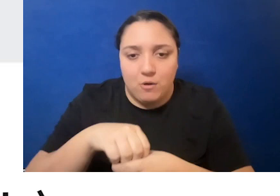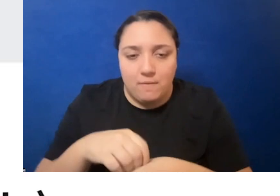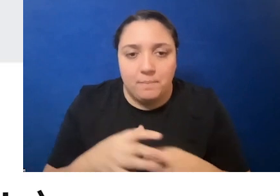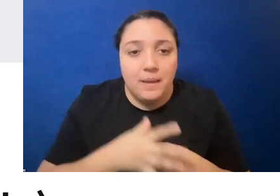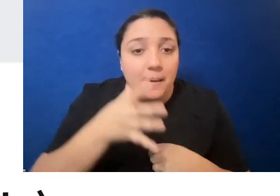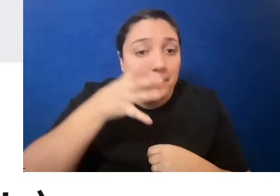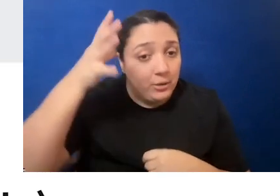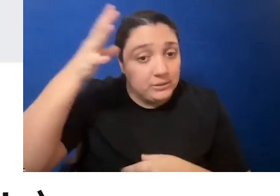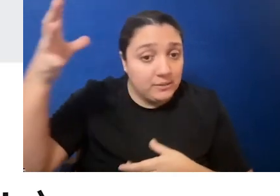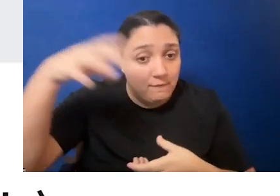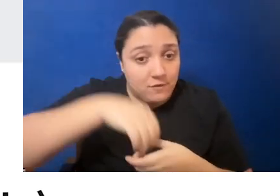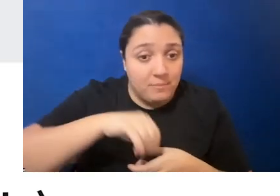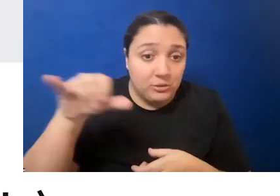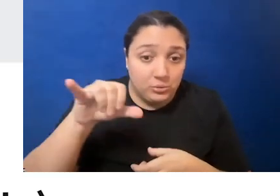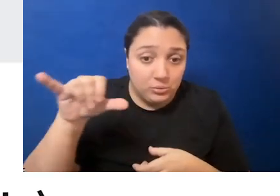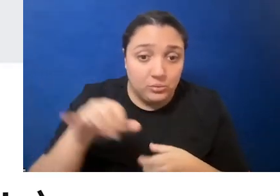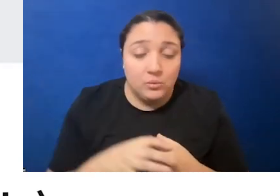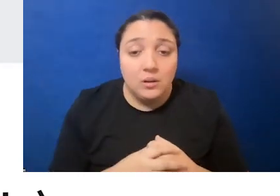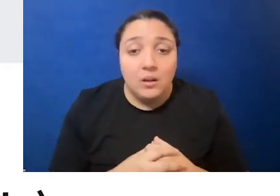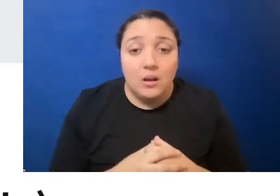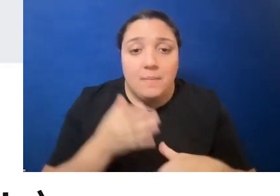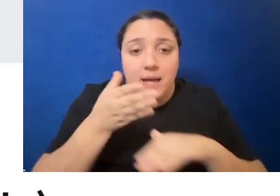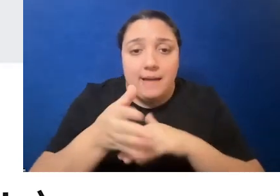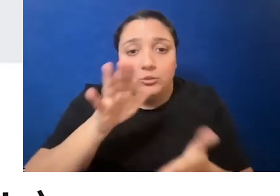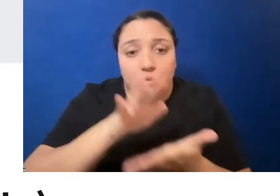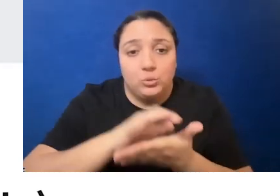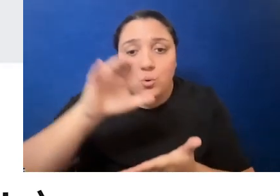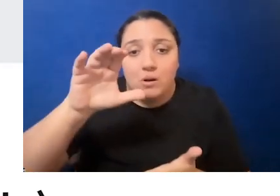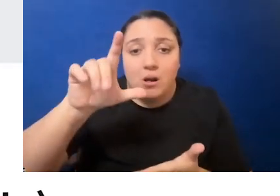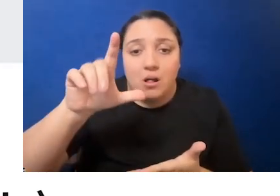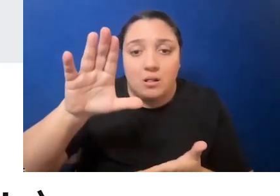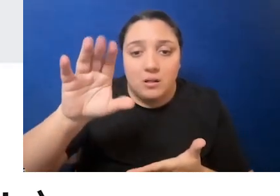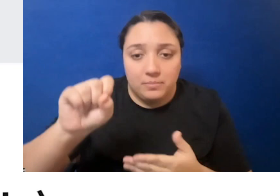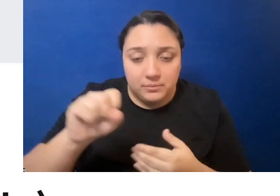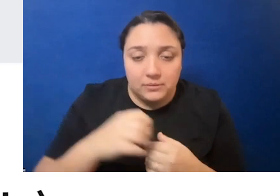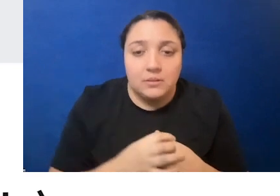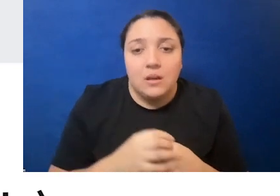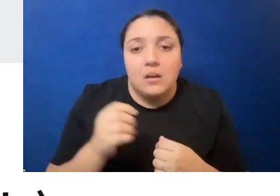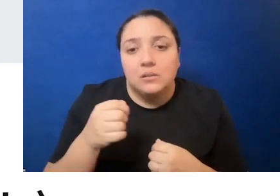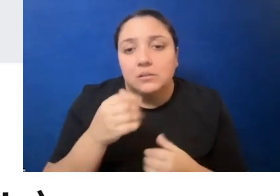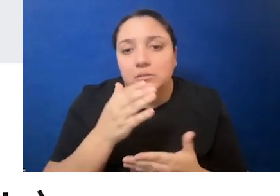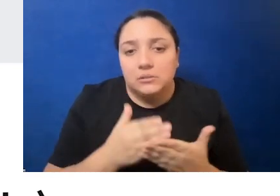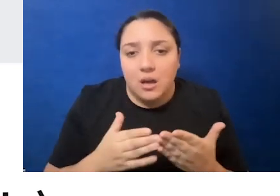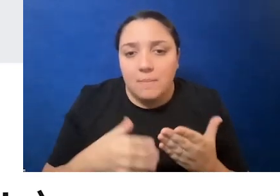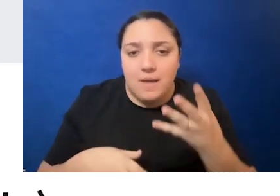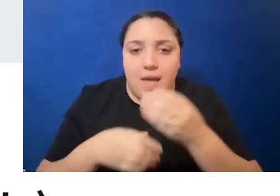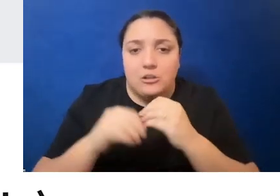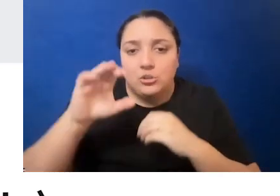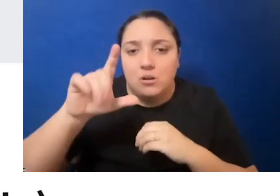THAT IS A WAY TO GET THE KIDS BACK INVOLVED. PARENT INVOLVEMENT, AFTER SCHOOL CLUBS, WE HAVE DONE A COUPLE OF